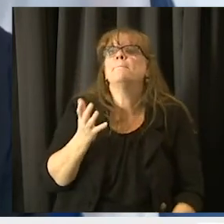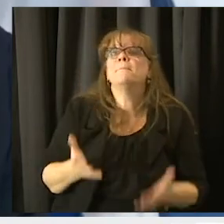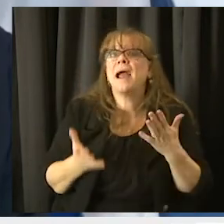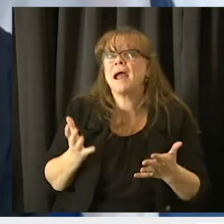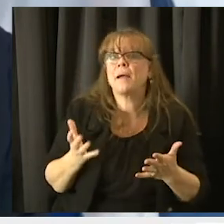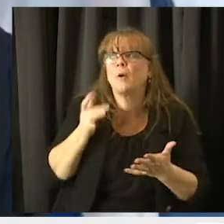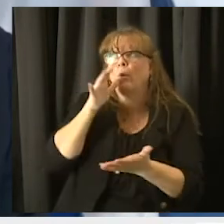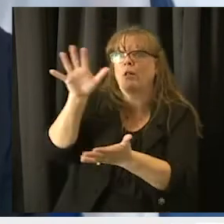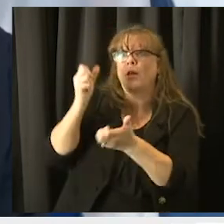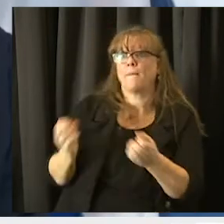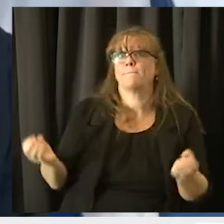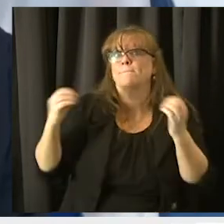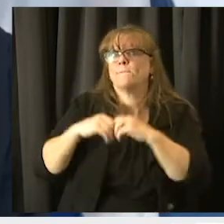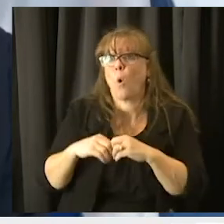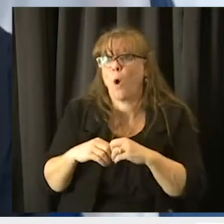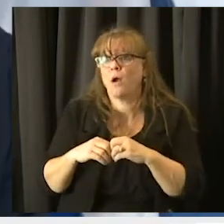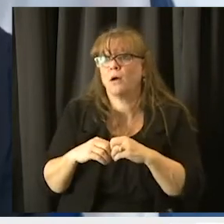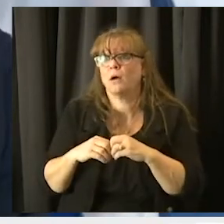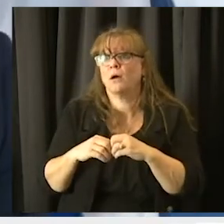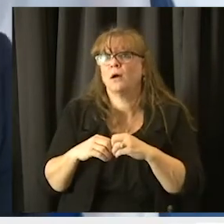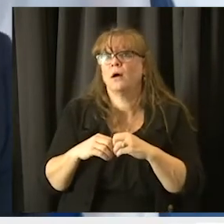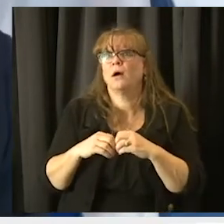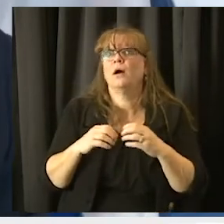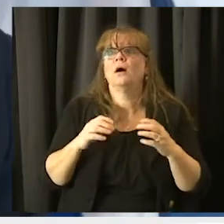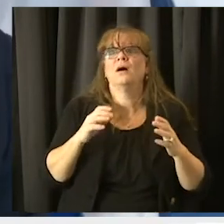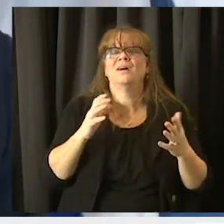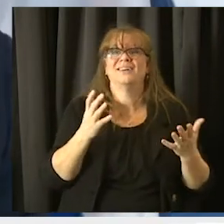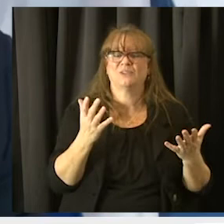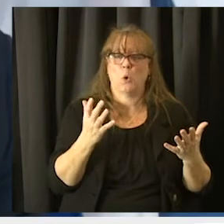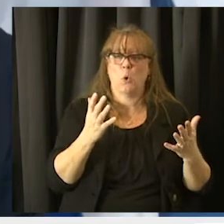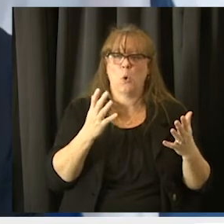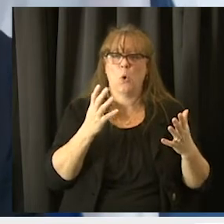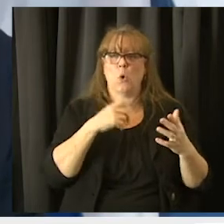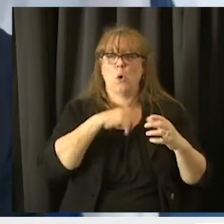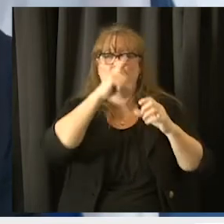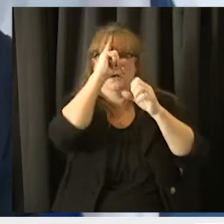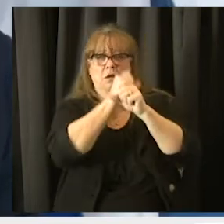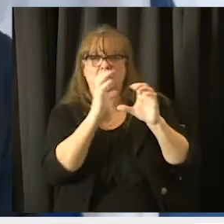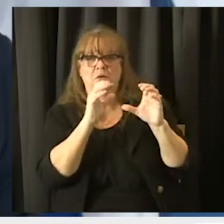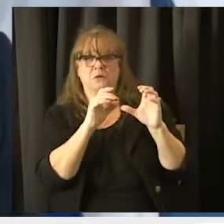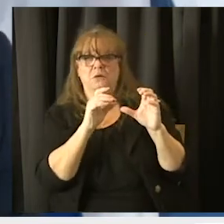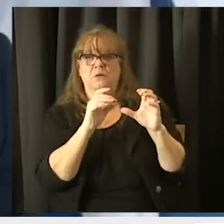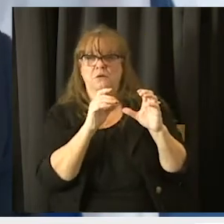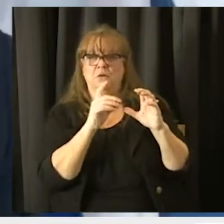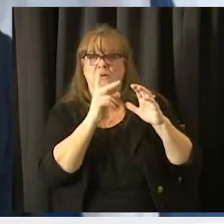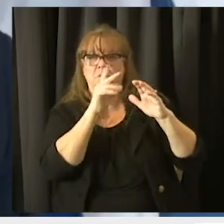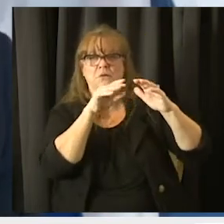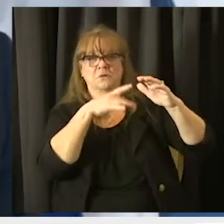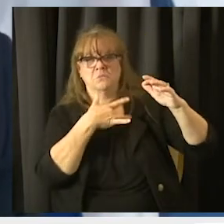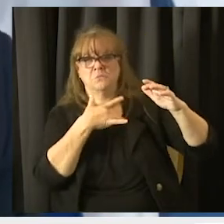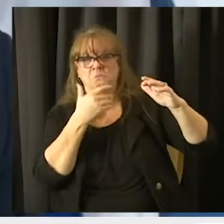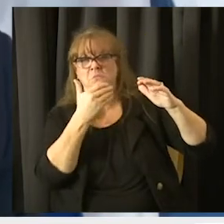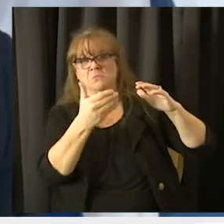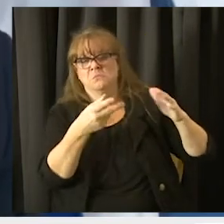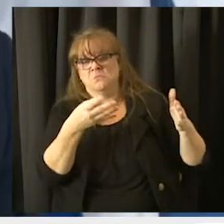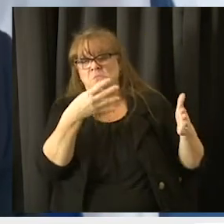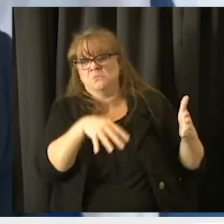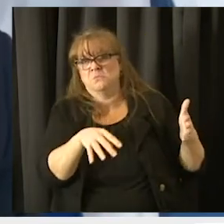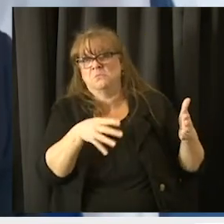that's the expected timeline dr france thank you and i'll be happy to have dr travonte jump in as